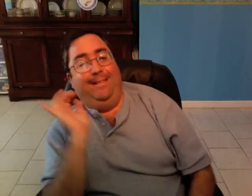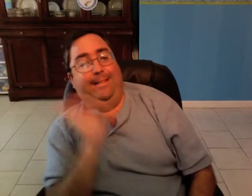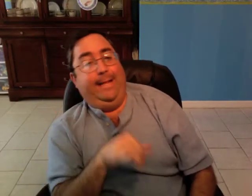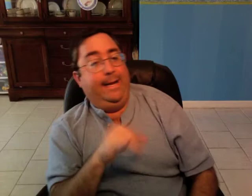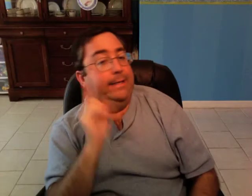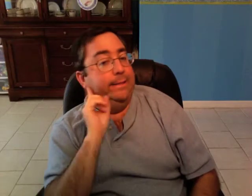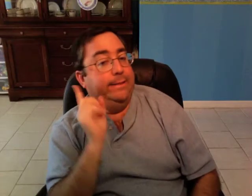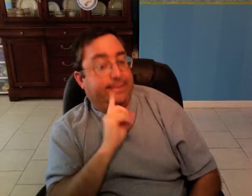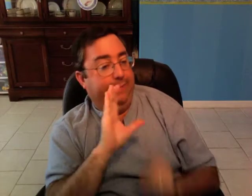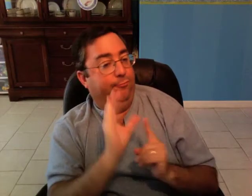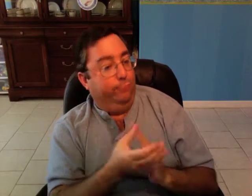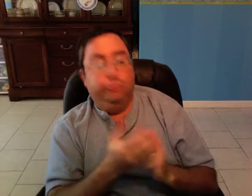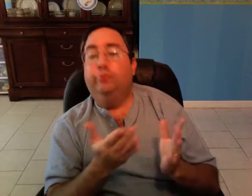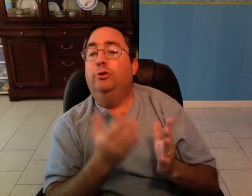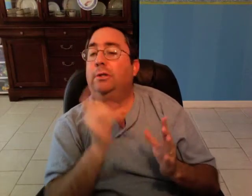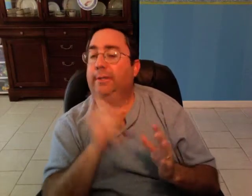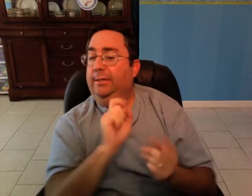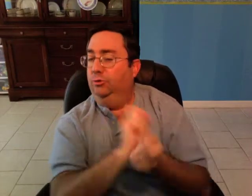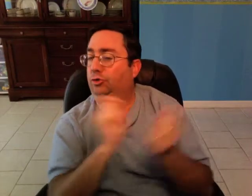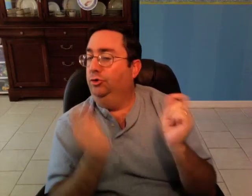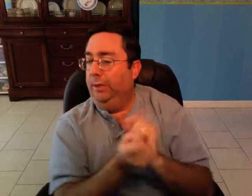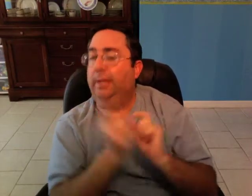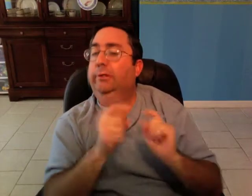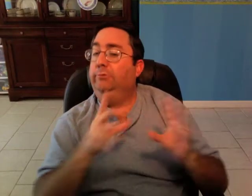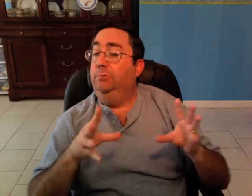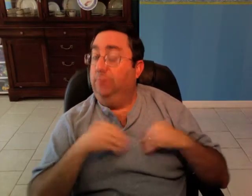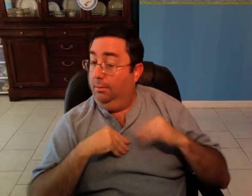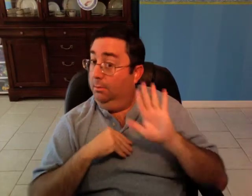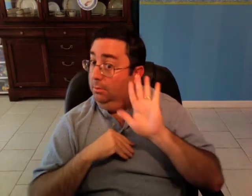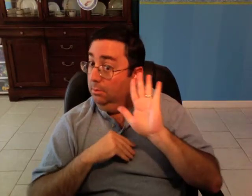You're probably thinking "See! That proves Deaf culture needs to change and accept it!"